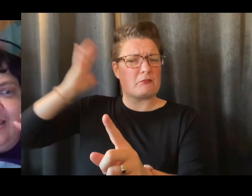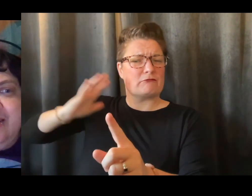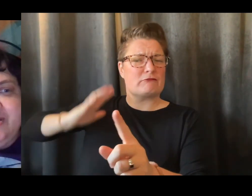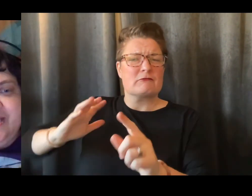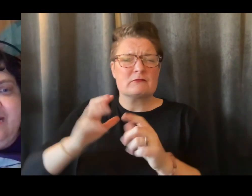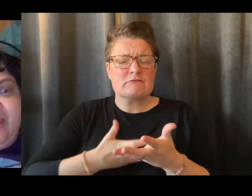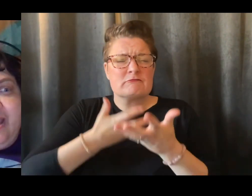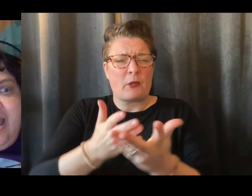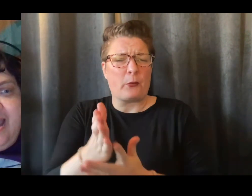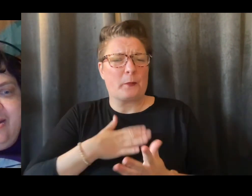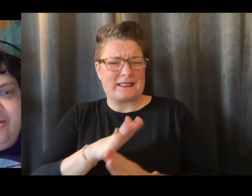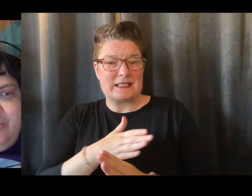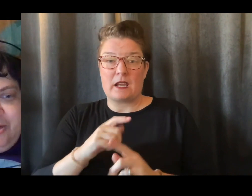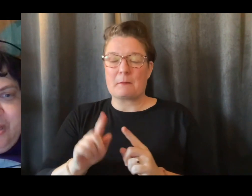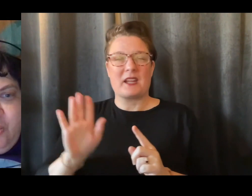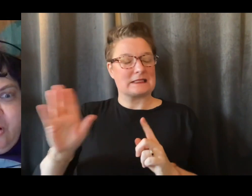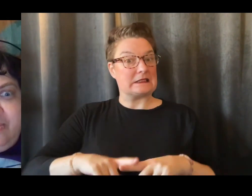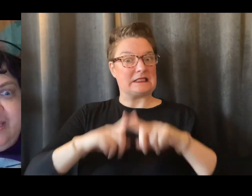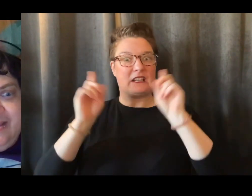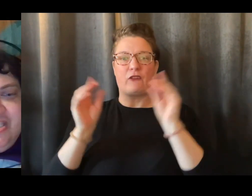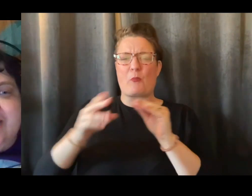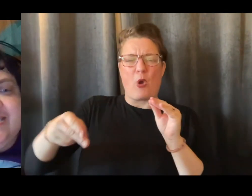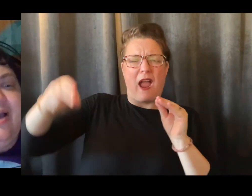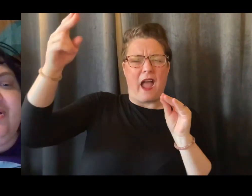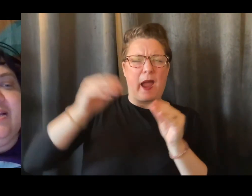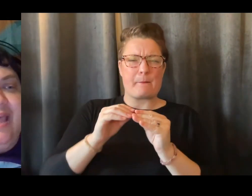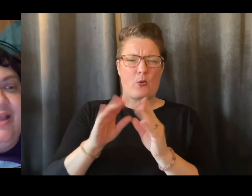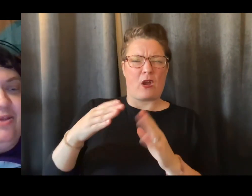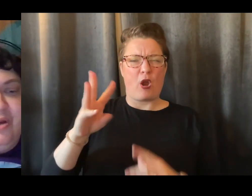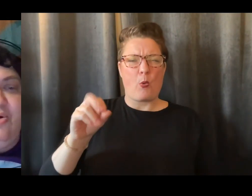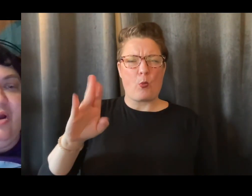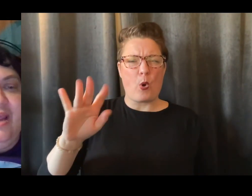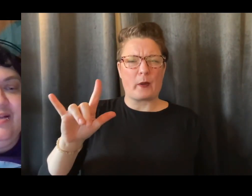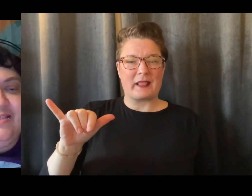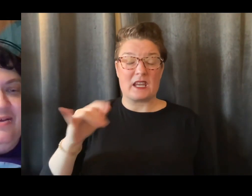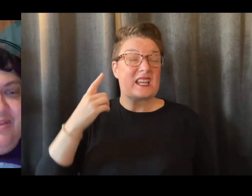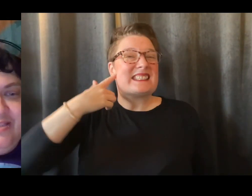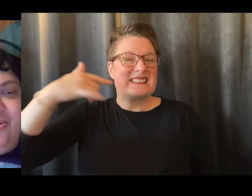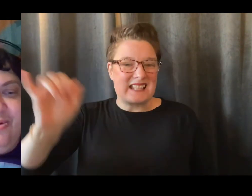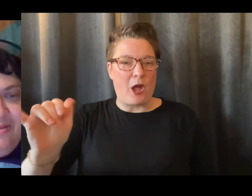bit warbly, just like sounded like the recordings of these old Yiddish songs. It was so beautiful.